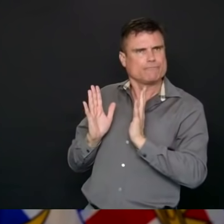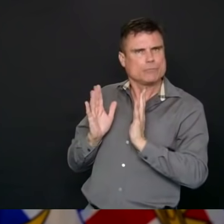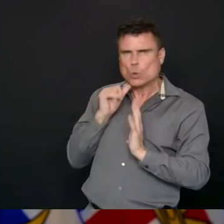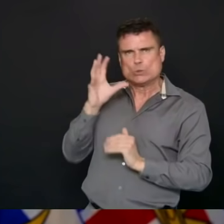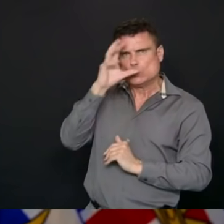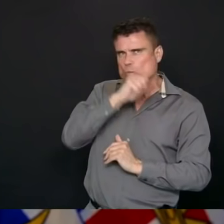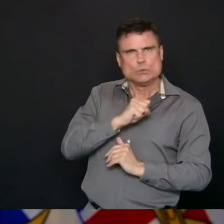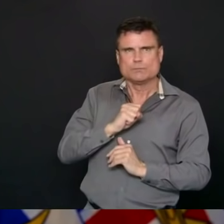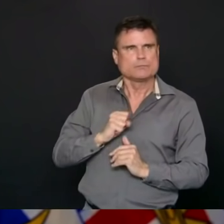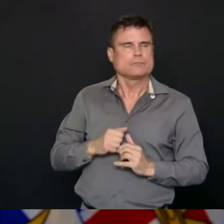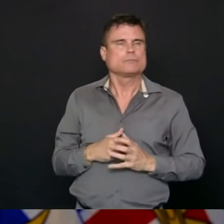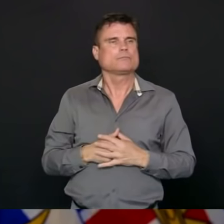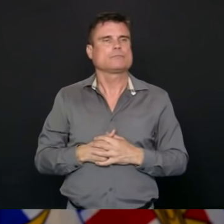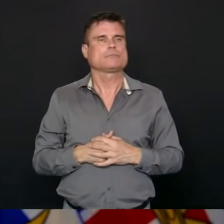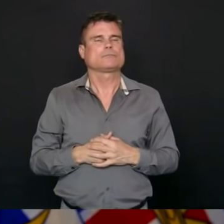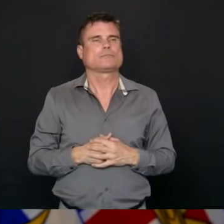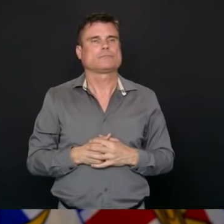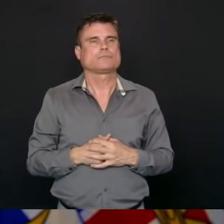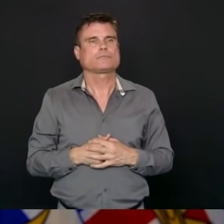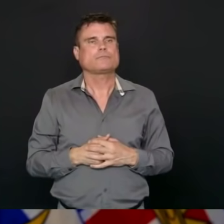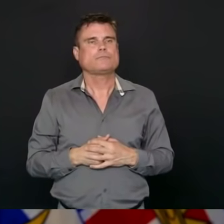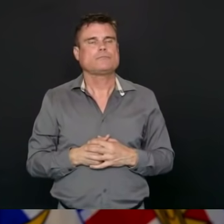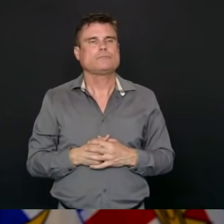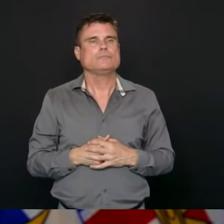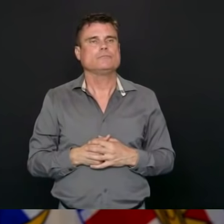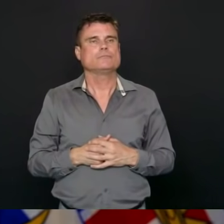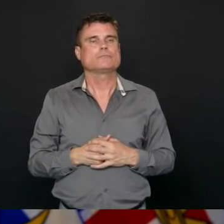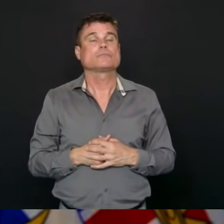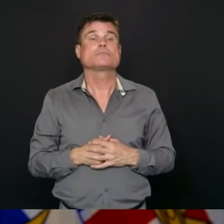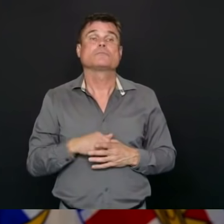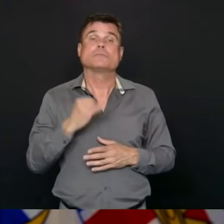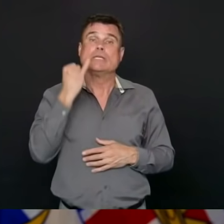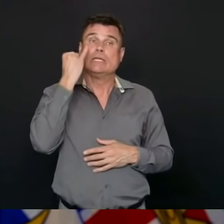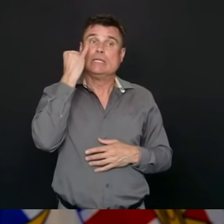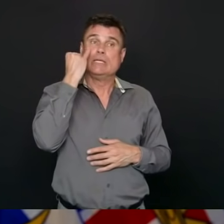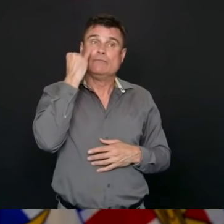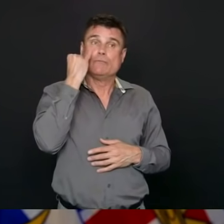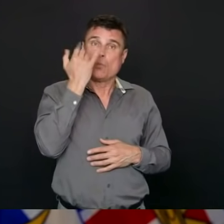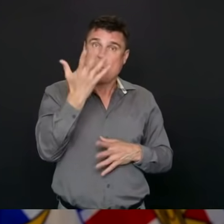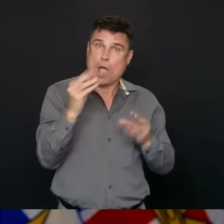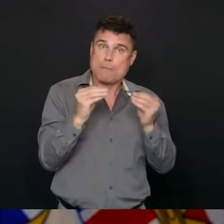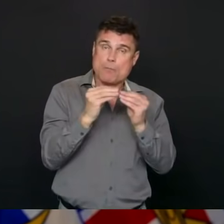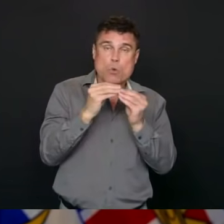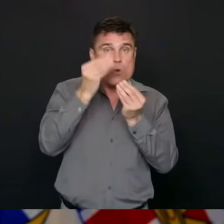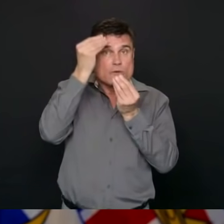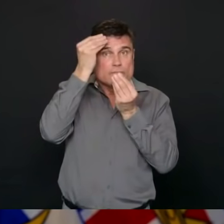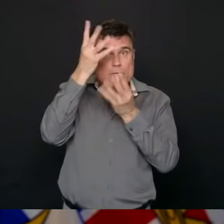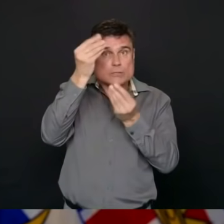Time for one more question. And there will be a statement